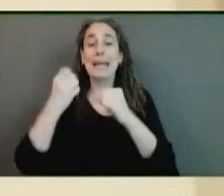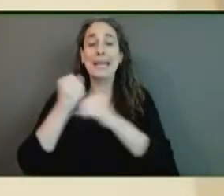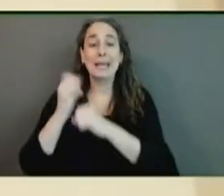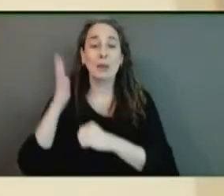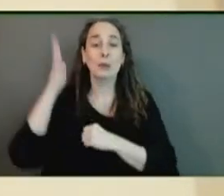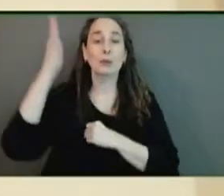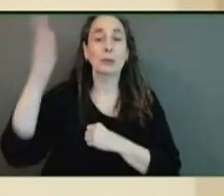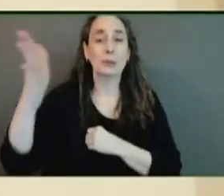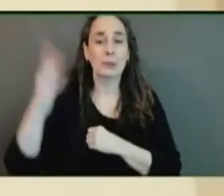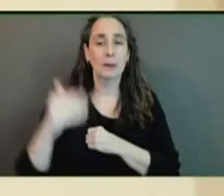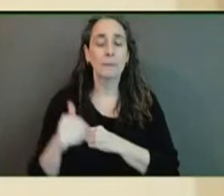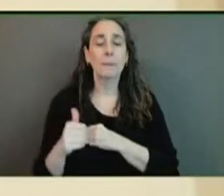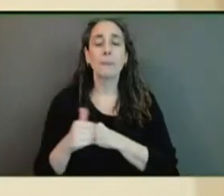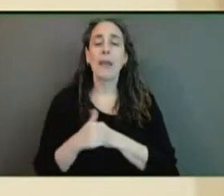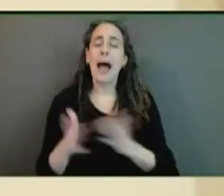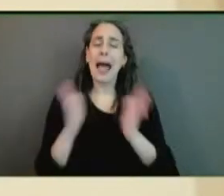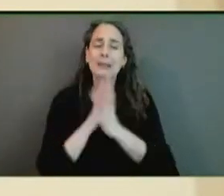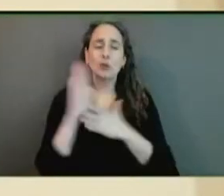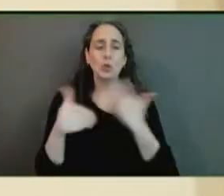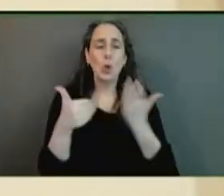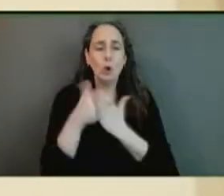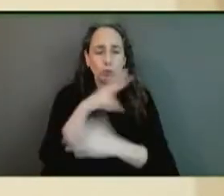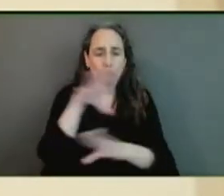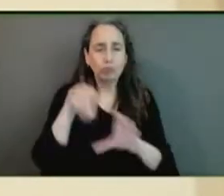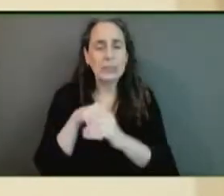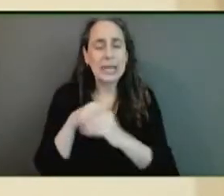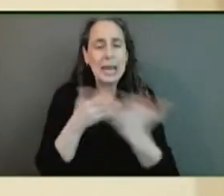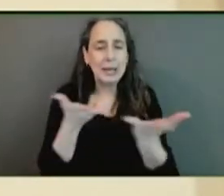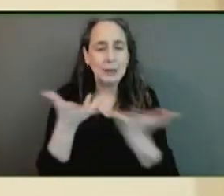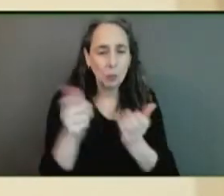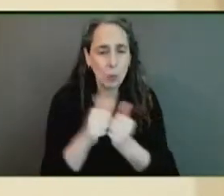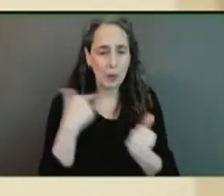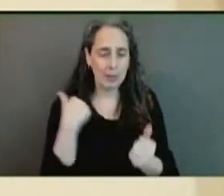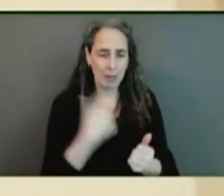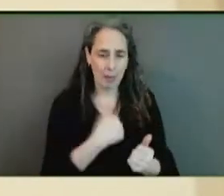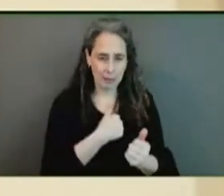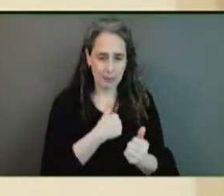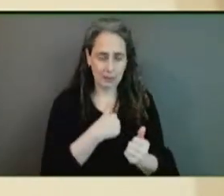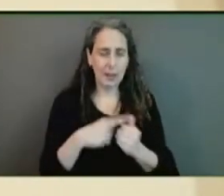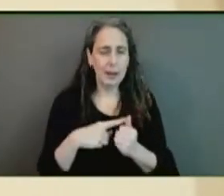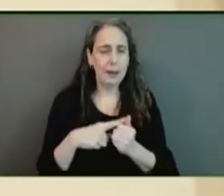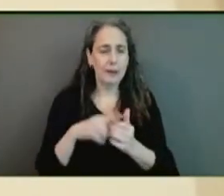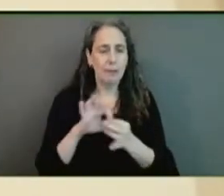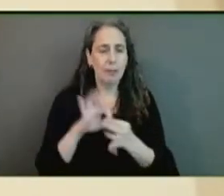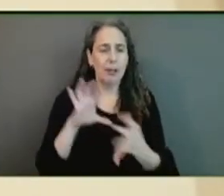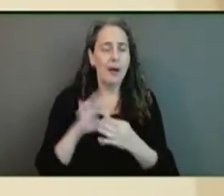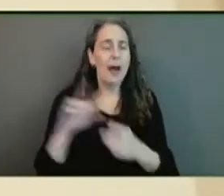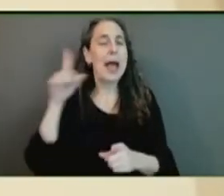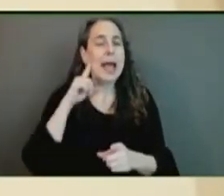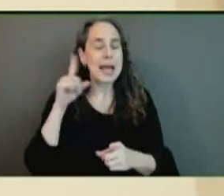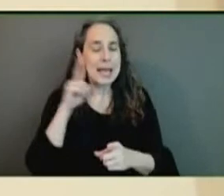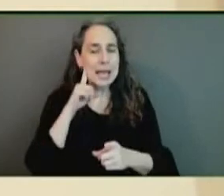community for years to come. So I ask all of you tonight to